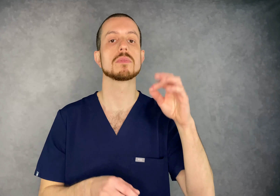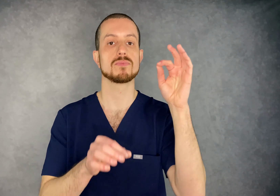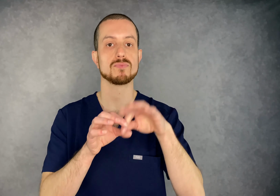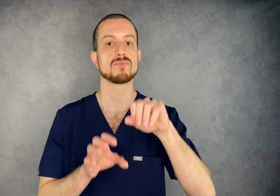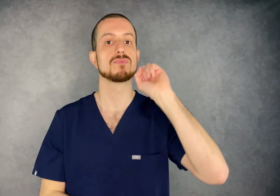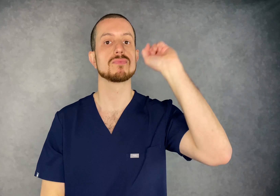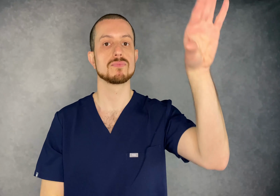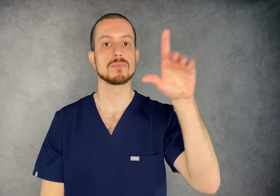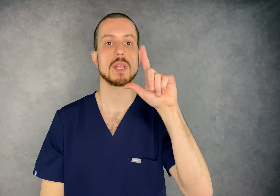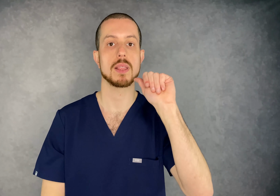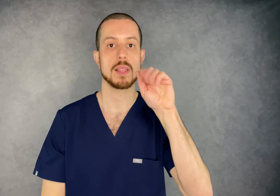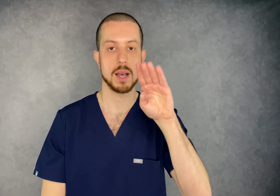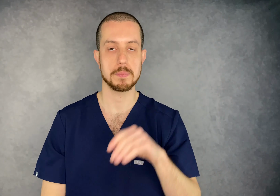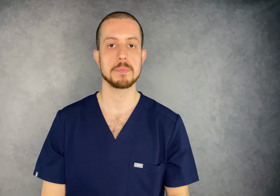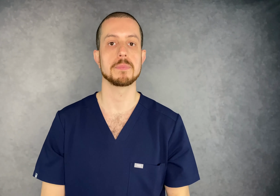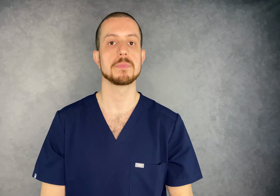sealed, and sent to a lab.